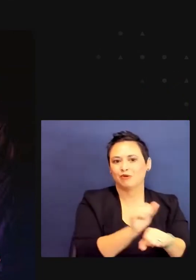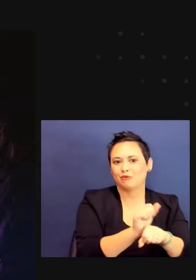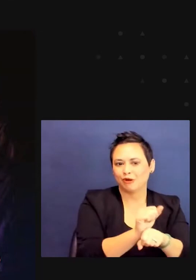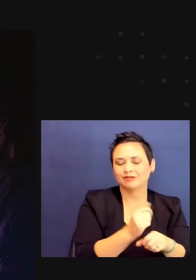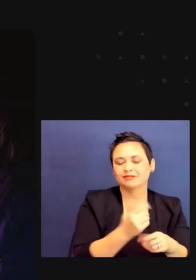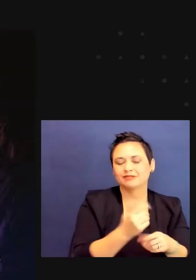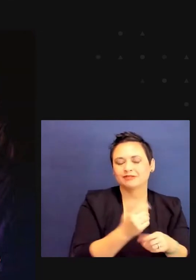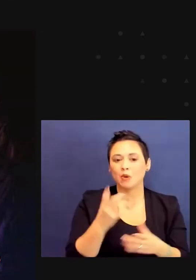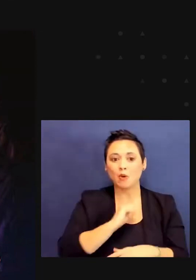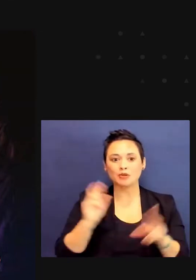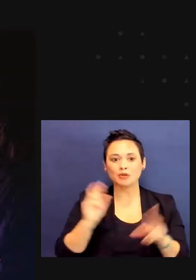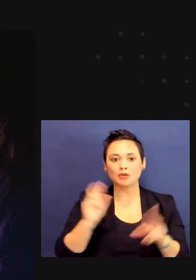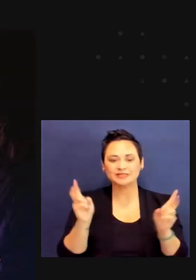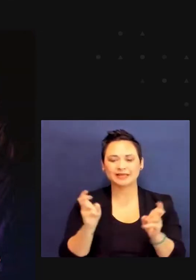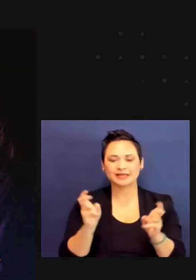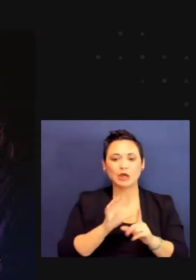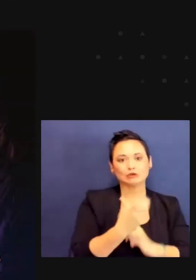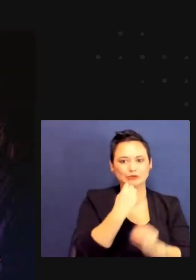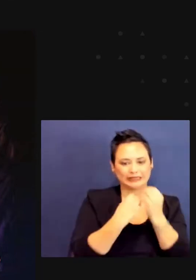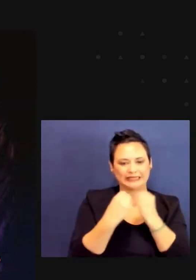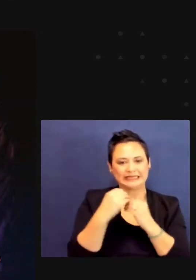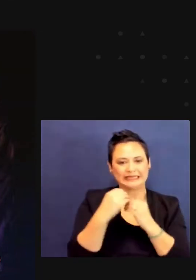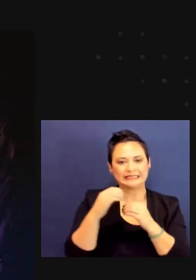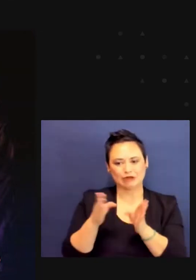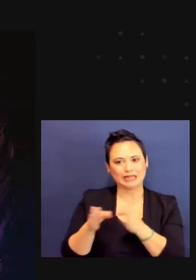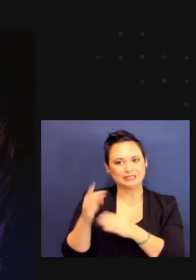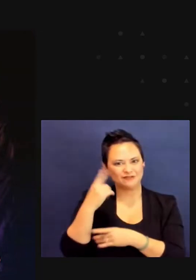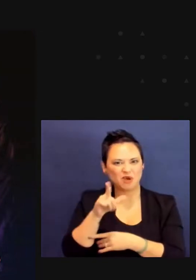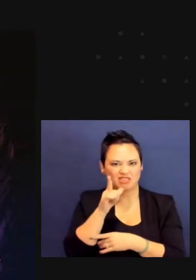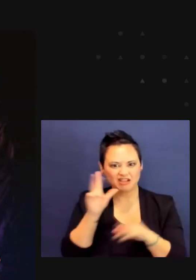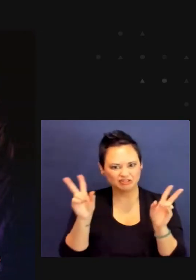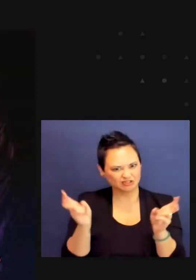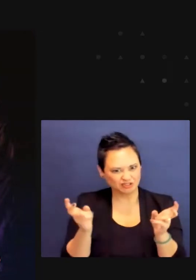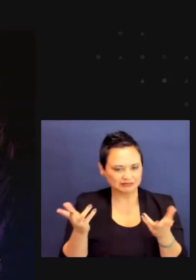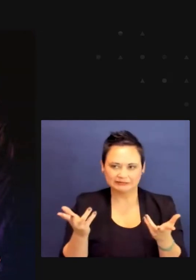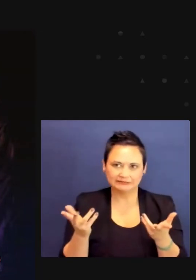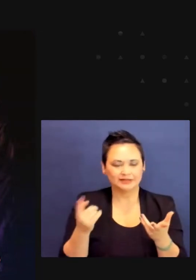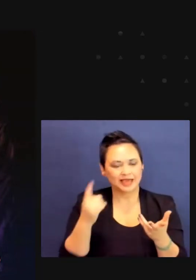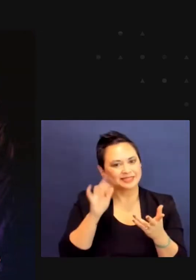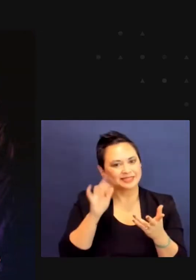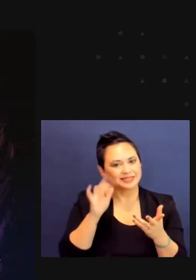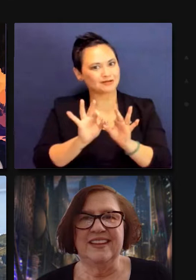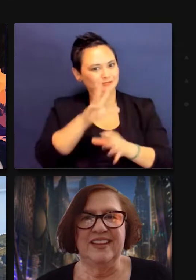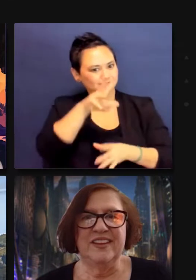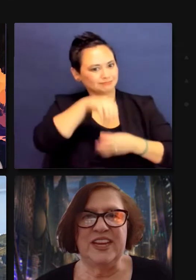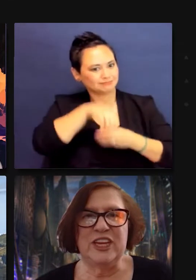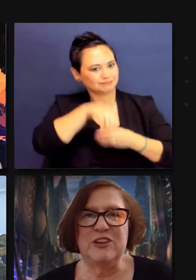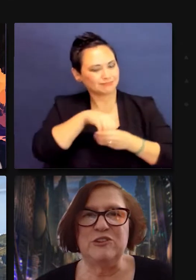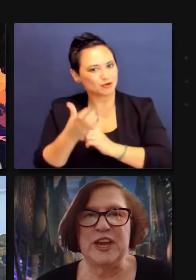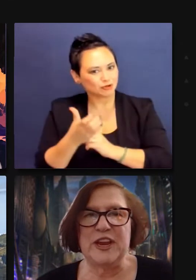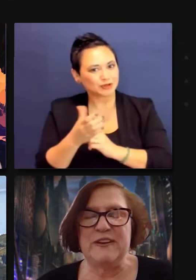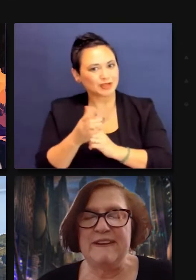and I think it's super important to incorporate culture as a critical business component. Thank you, Shannon.